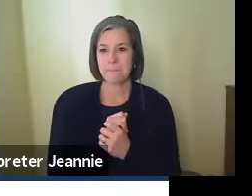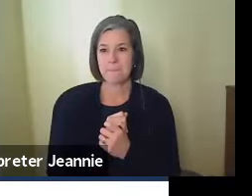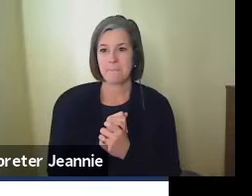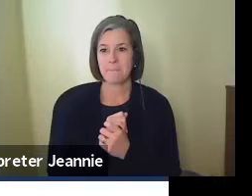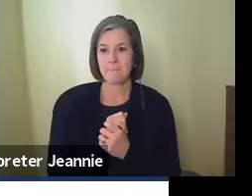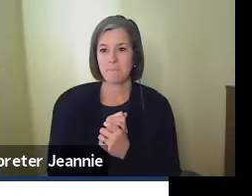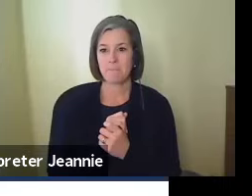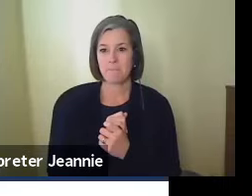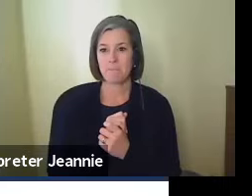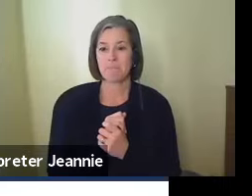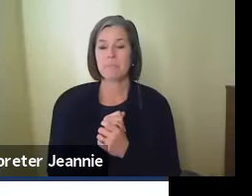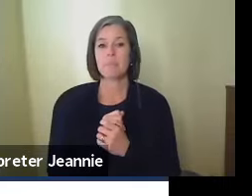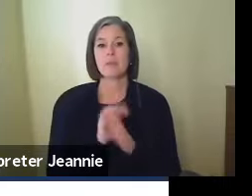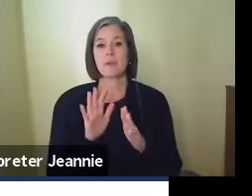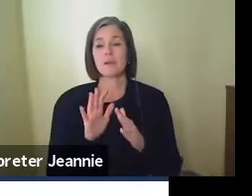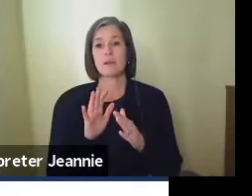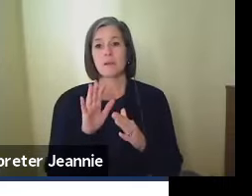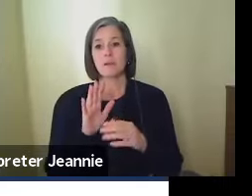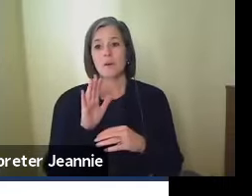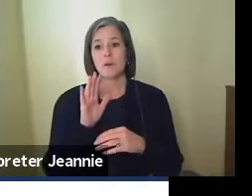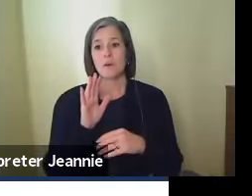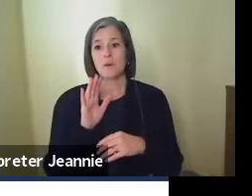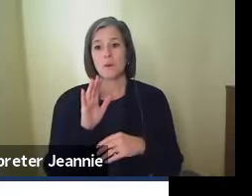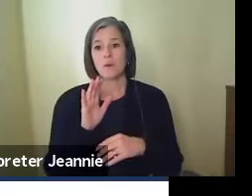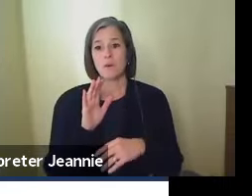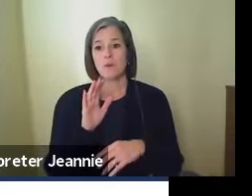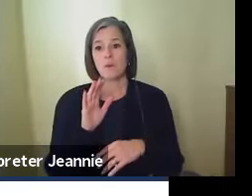This is going to make them more sensitive -- make them more vulnerable